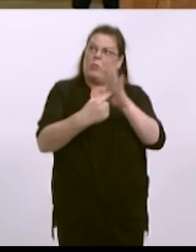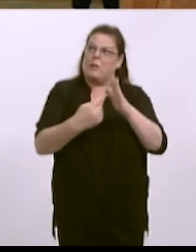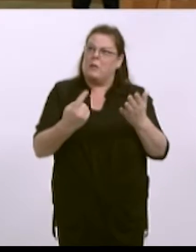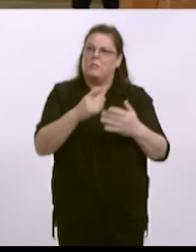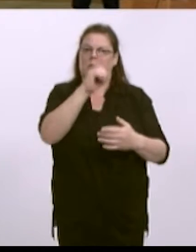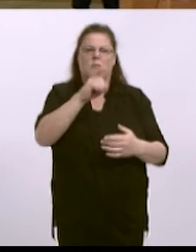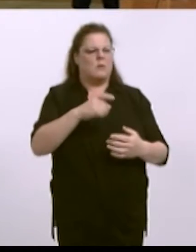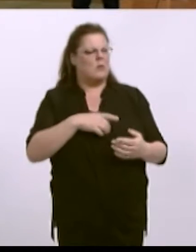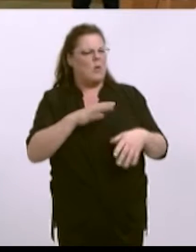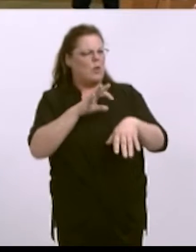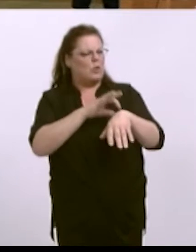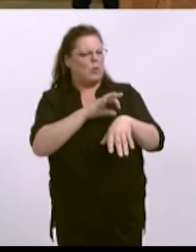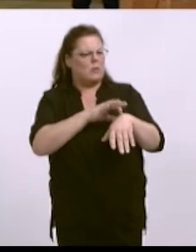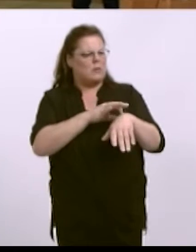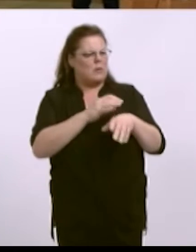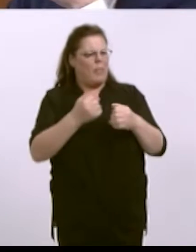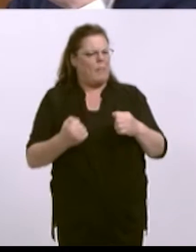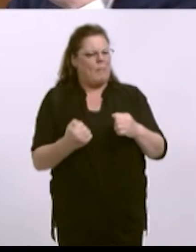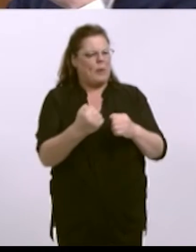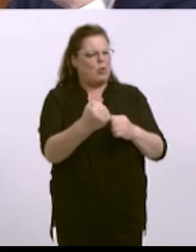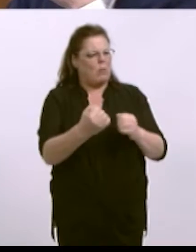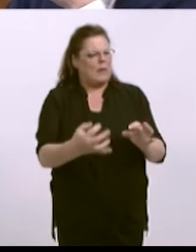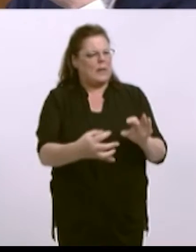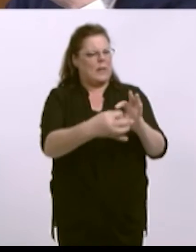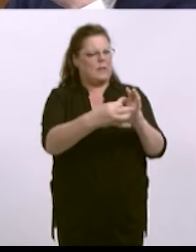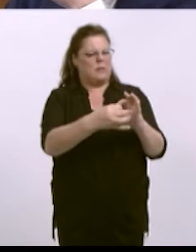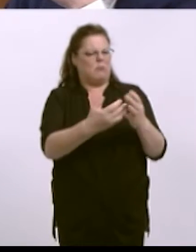metro are connected, but in regard to the metro, thatís because, of course, the franchise